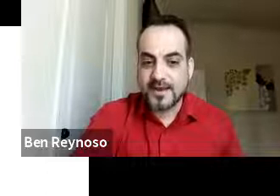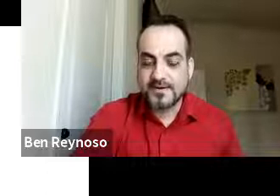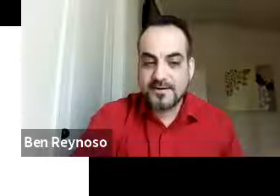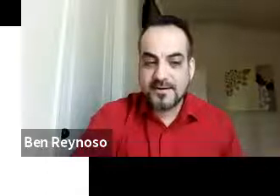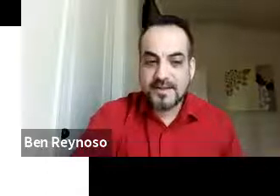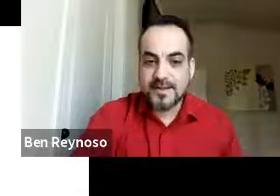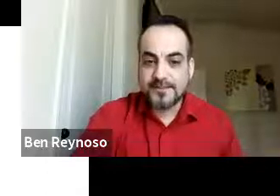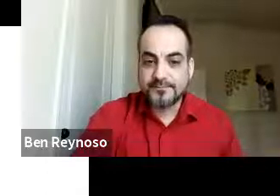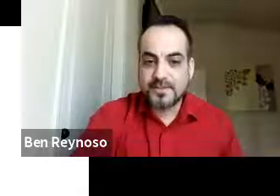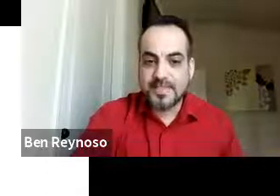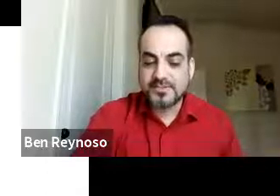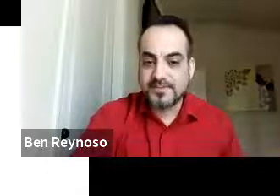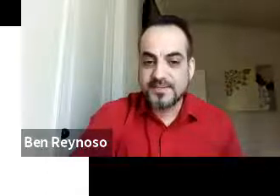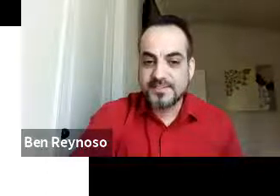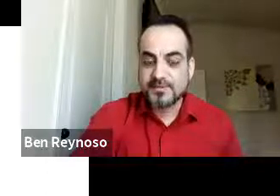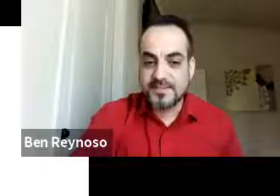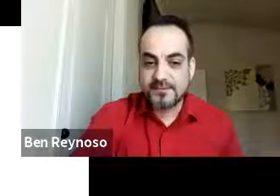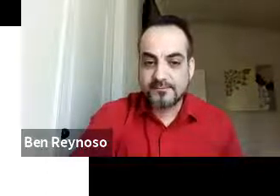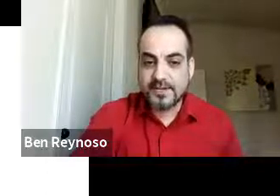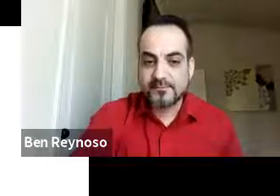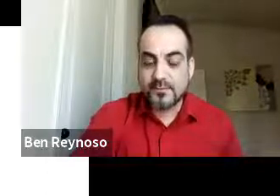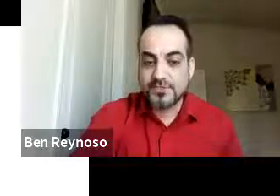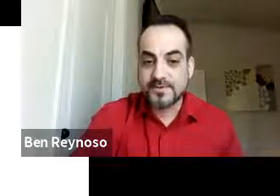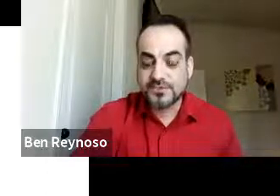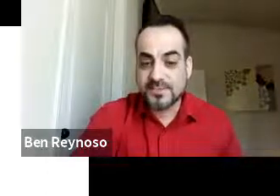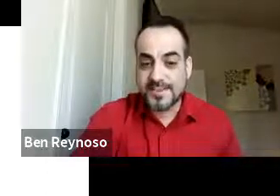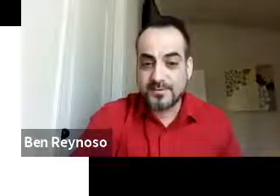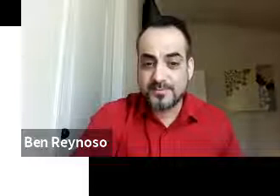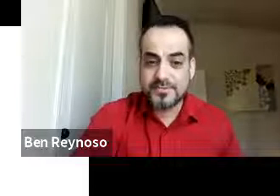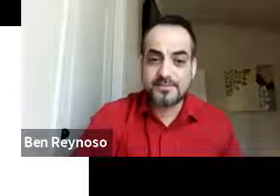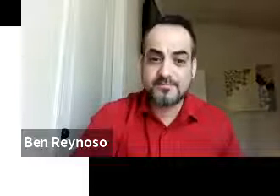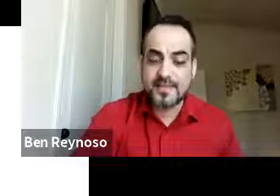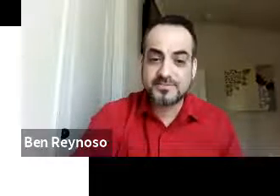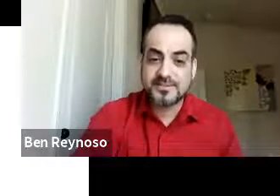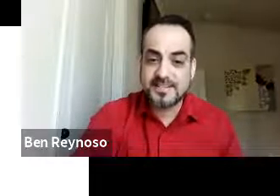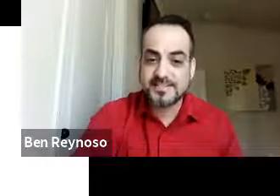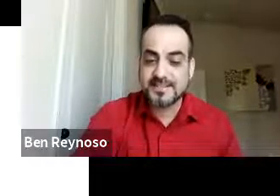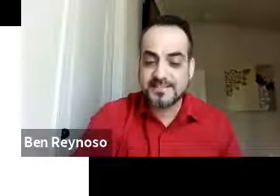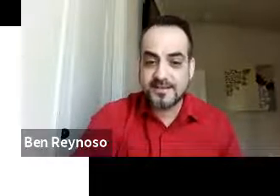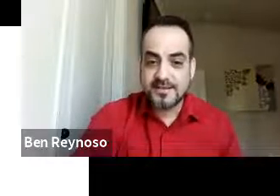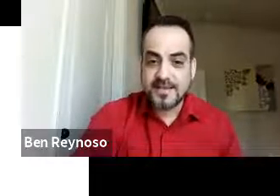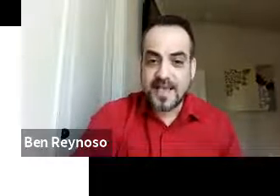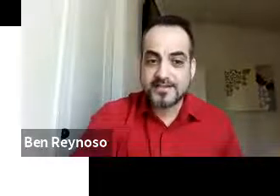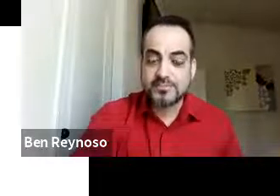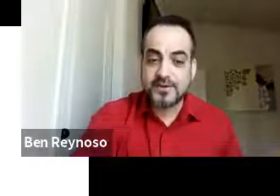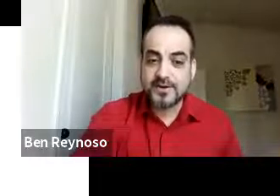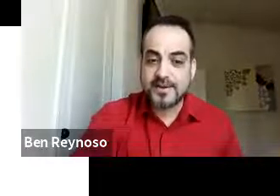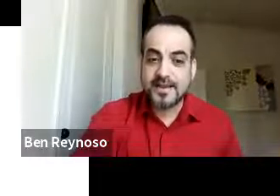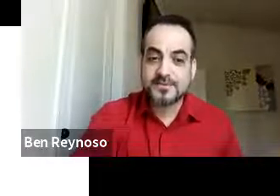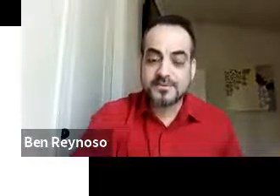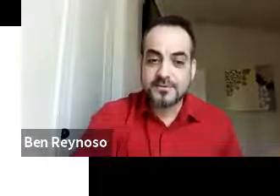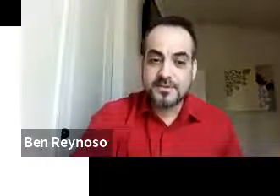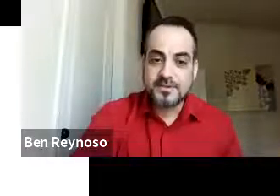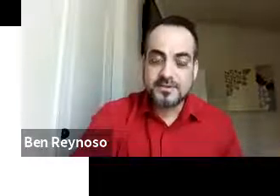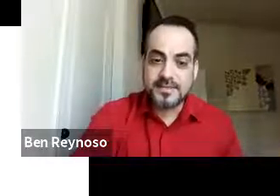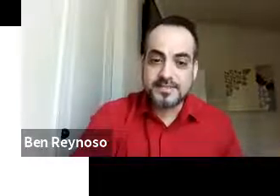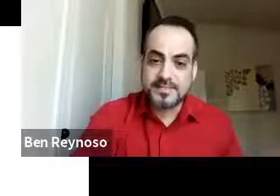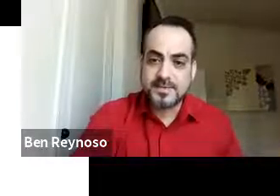higher. That was 56%. But most of our students 91%, back in 2018 19, had a two point or higher. So you know, it does speak